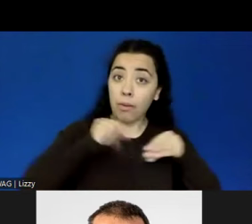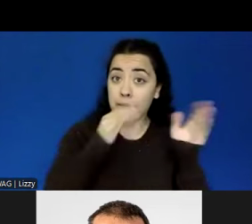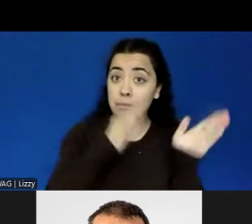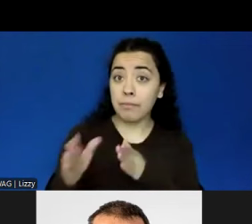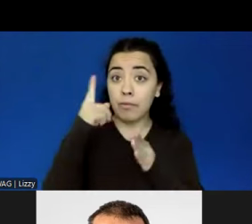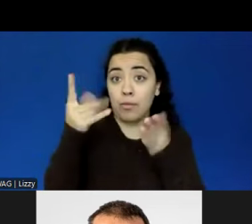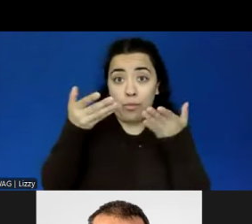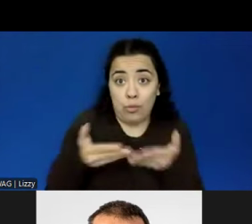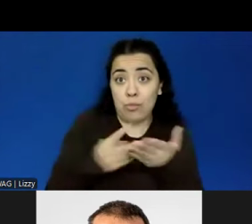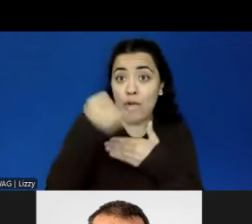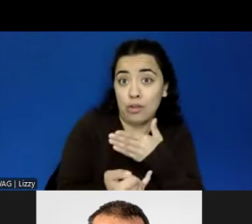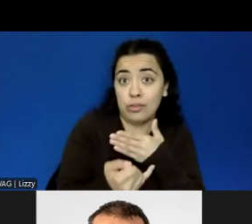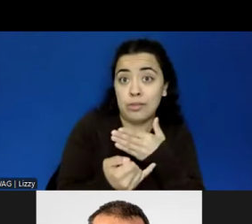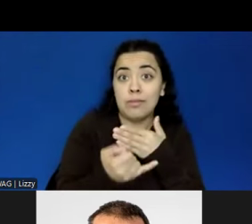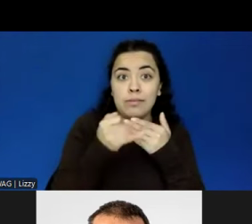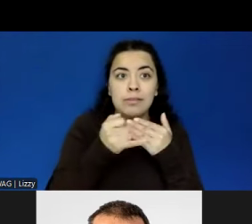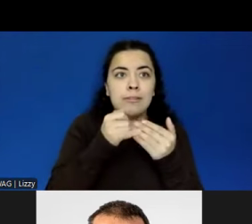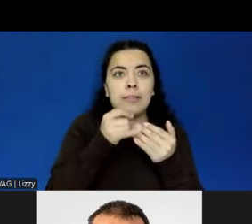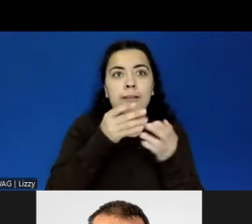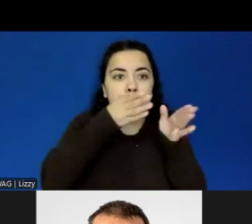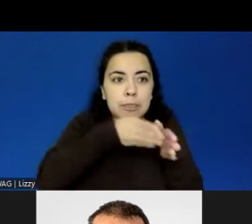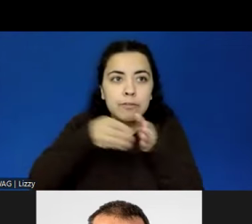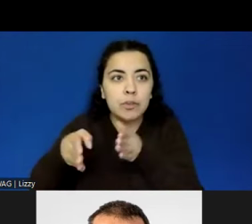that are happening, the individual sprints that are happening, making sure that things